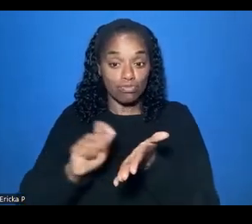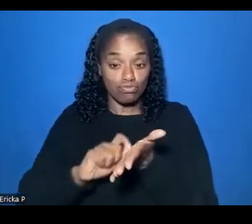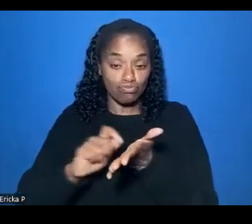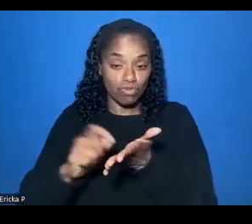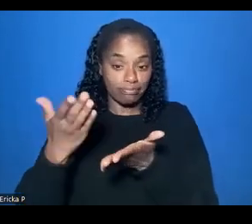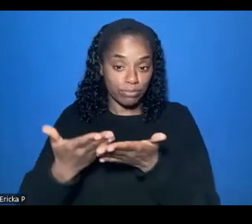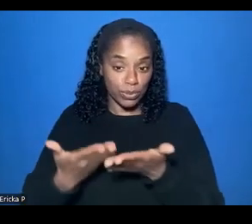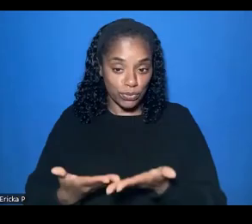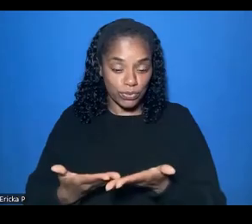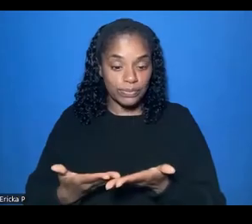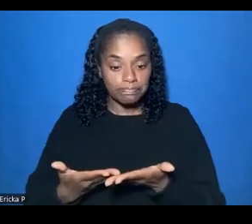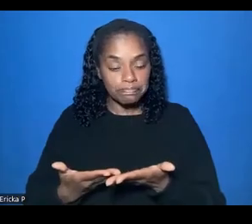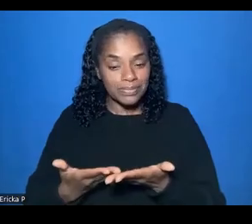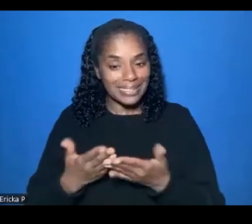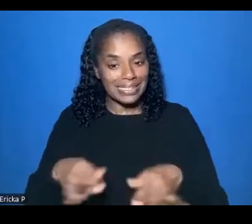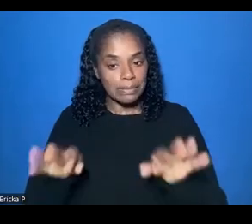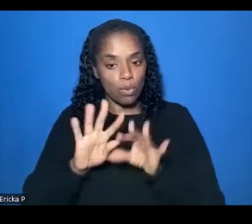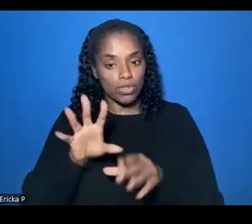It's really important to involve their doctor.